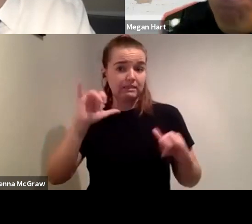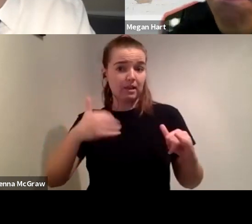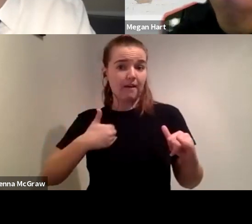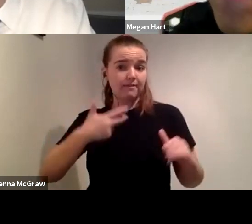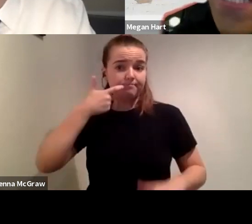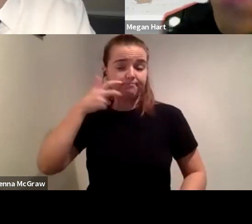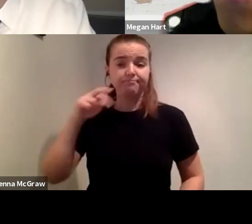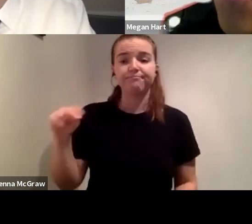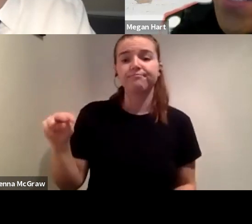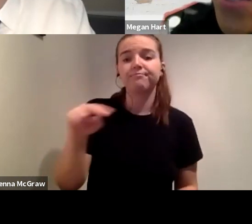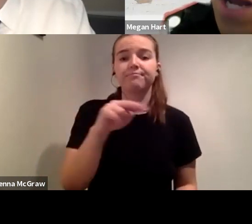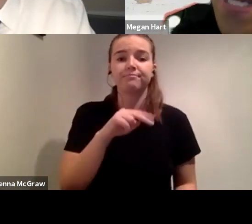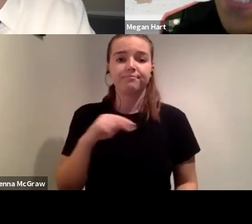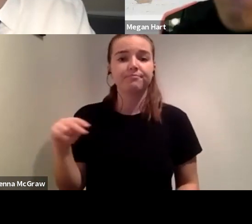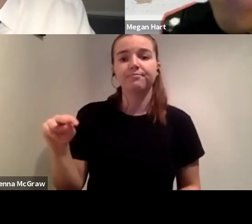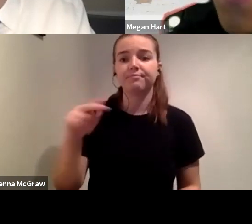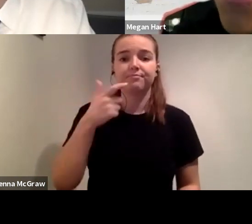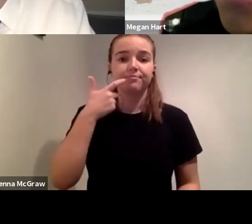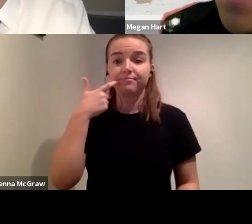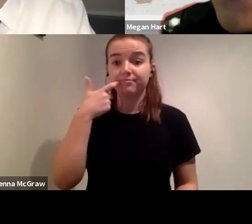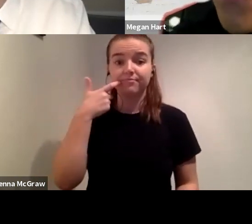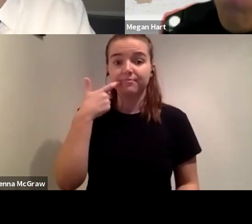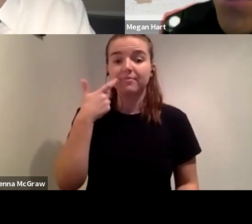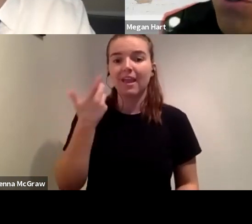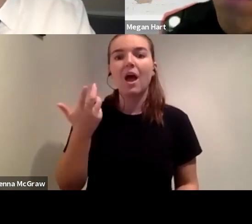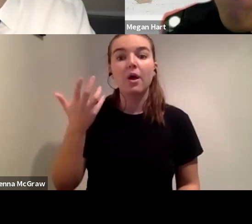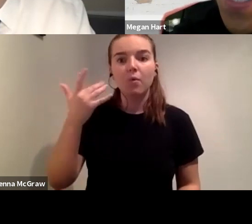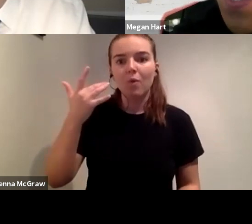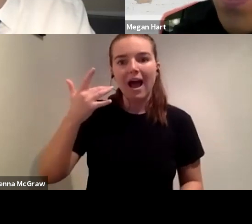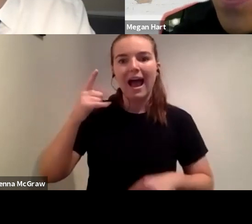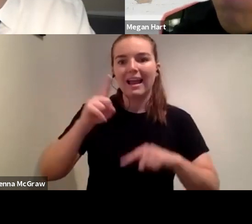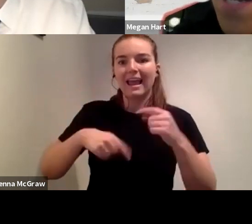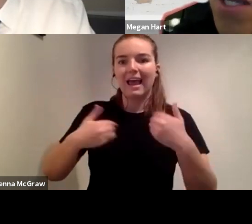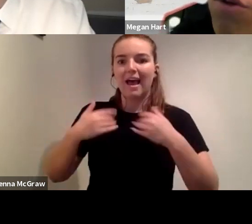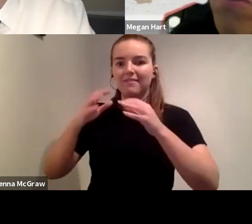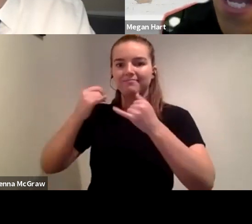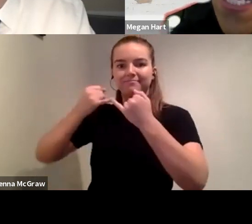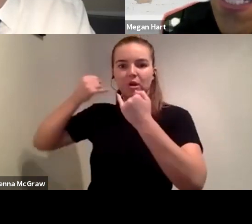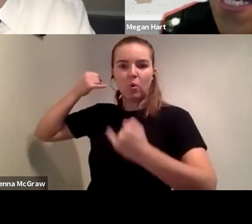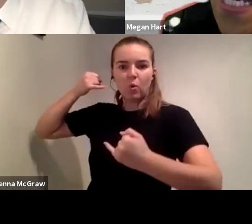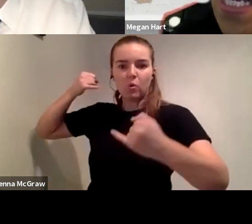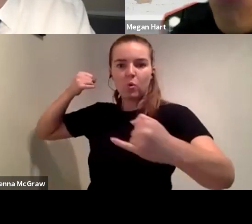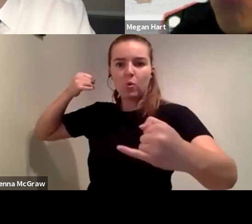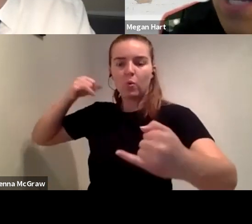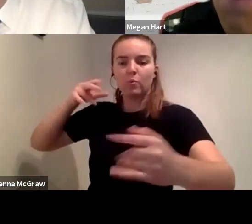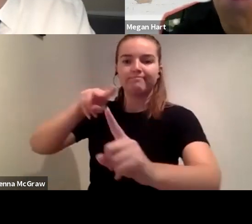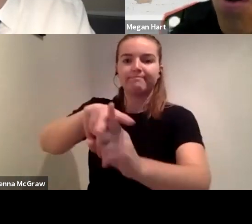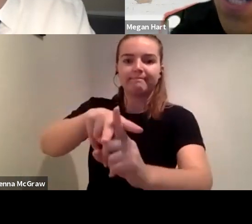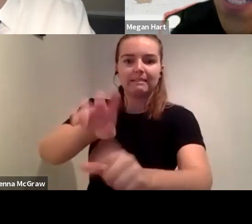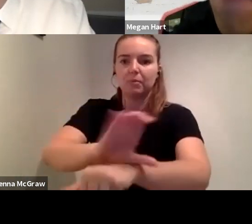One thing I was specific in needing was that I needed wire list – – wireless. I like to go throughout the office throughout the day.